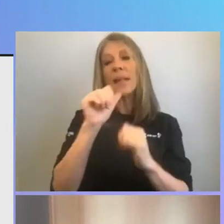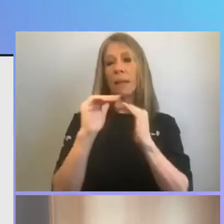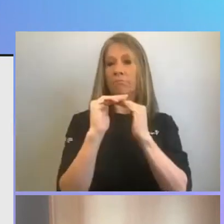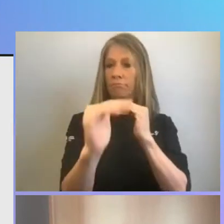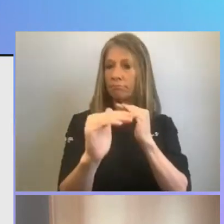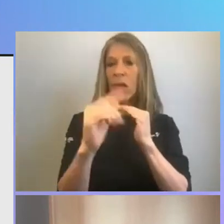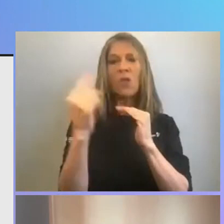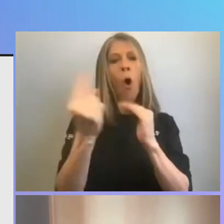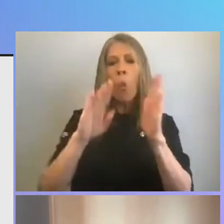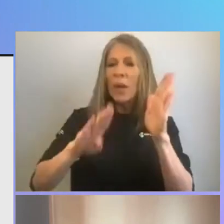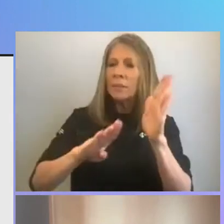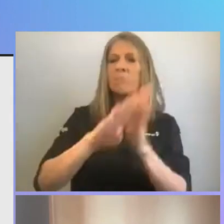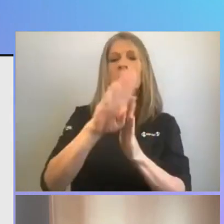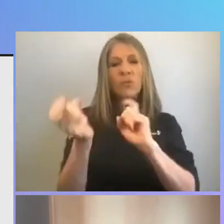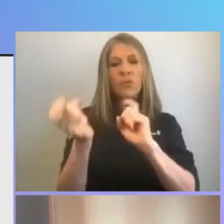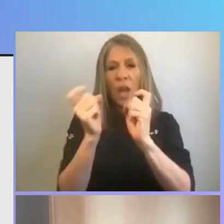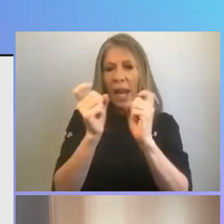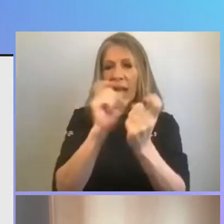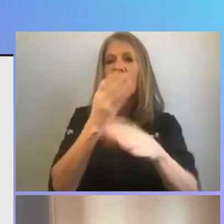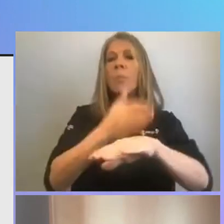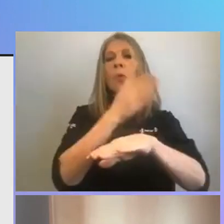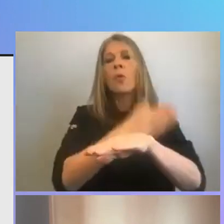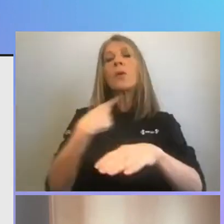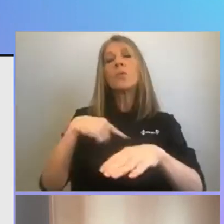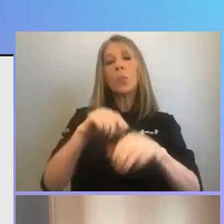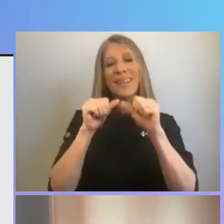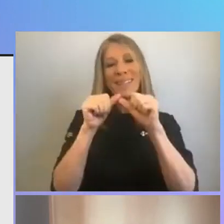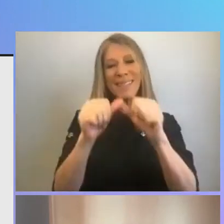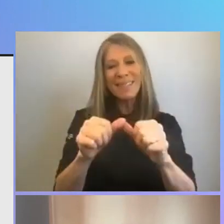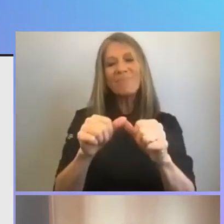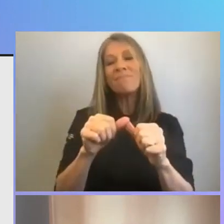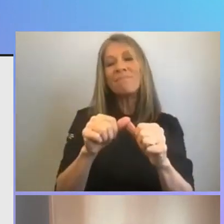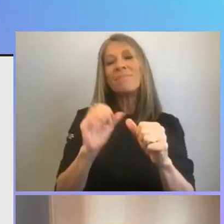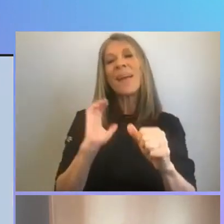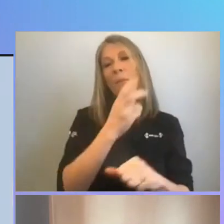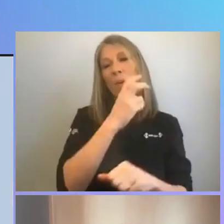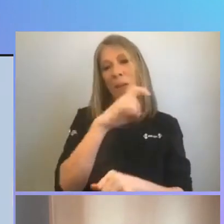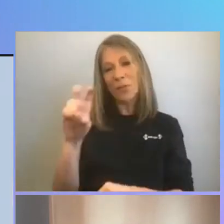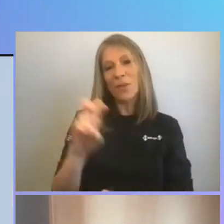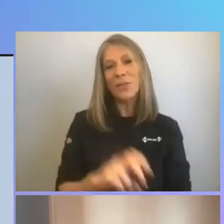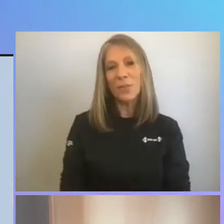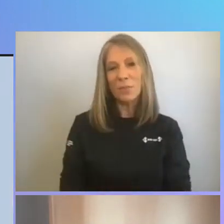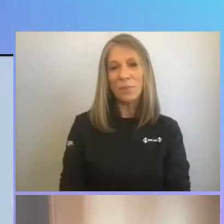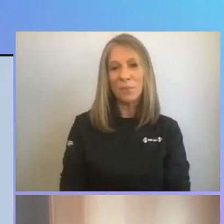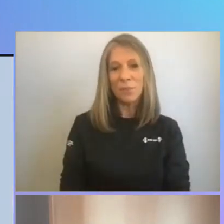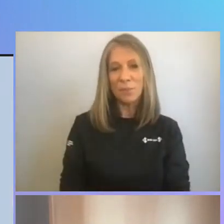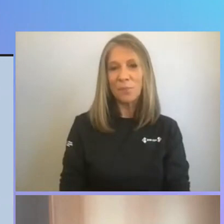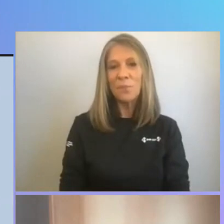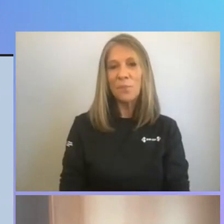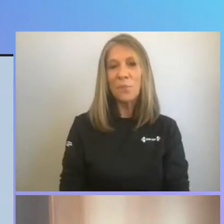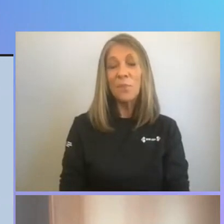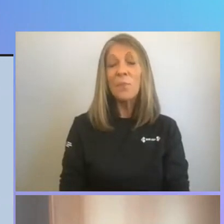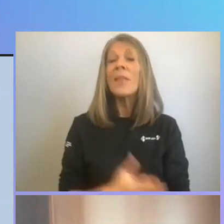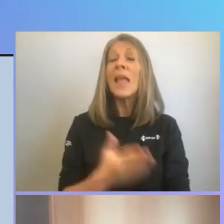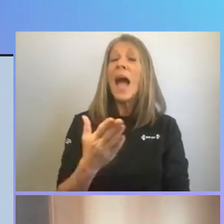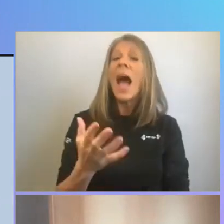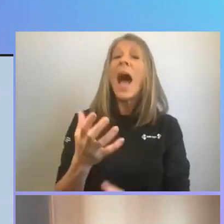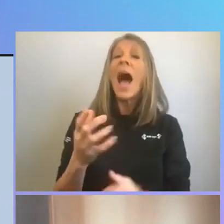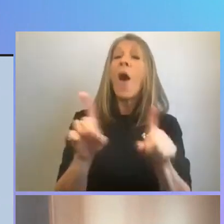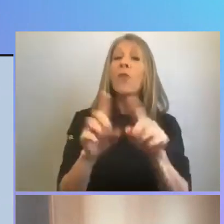as we continue our migration. And again, I wanted to call out